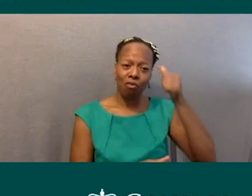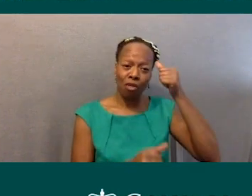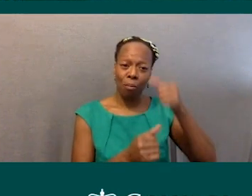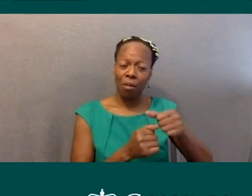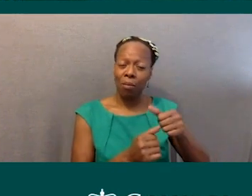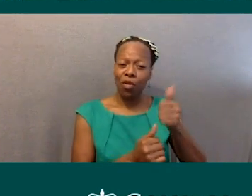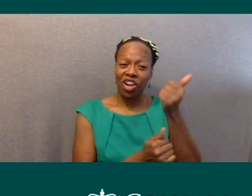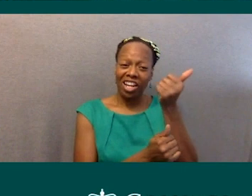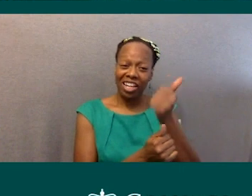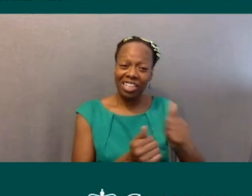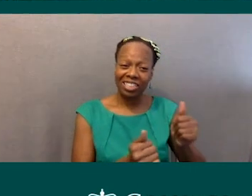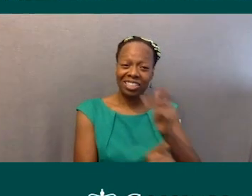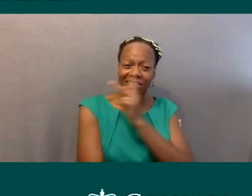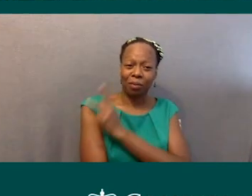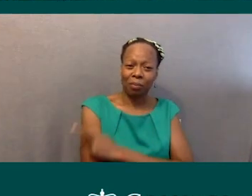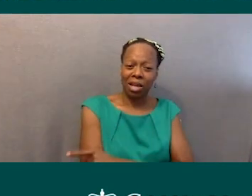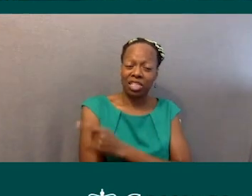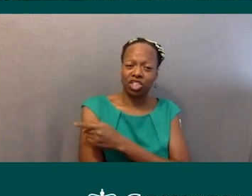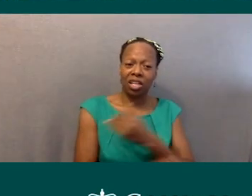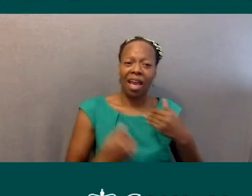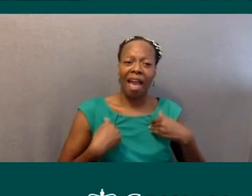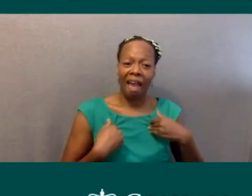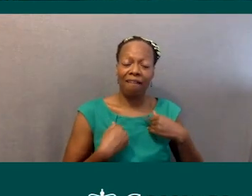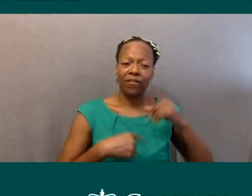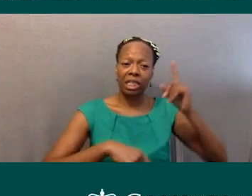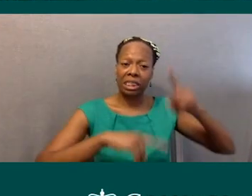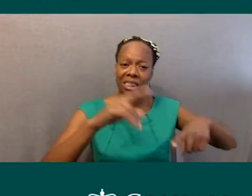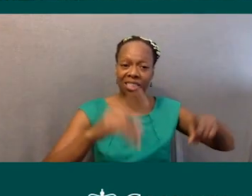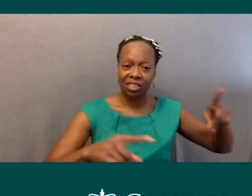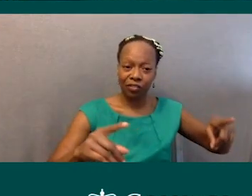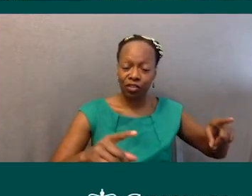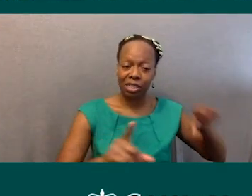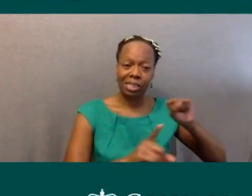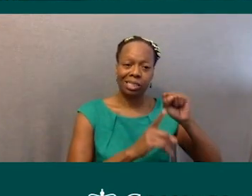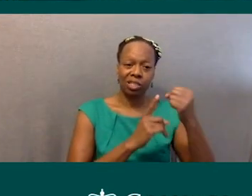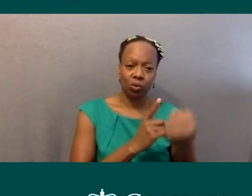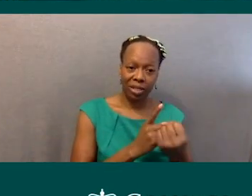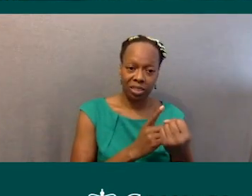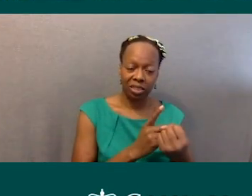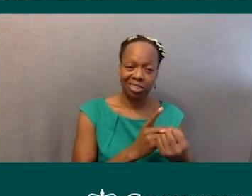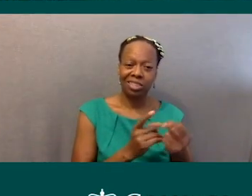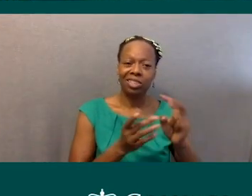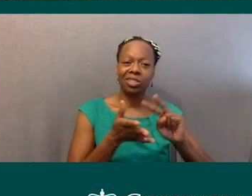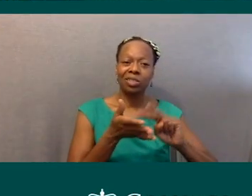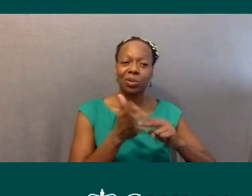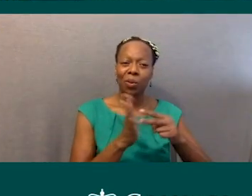My cases, every time it works, severe cases, even though they get older,